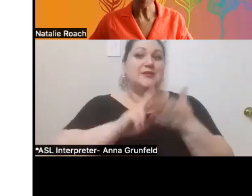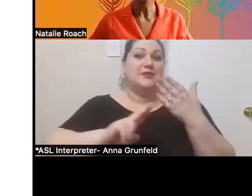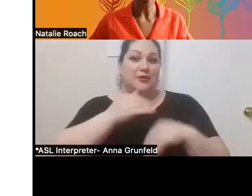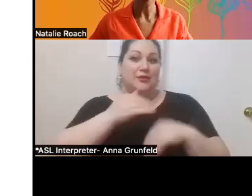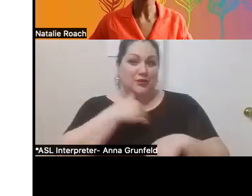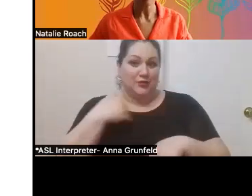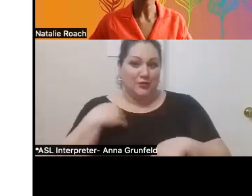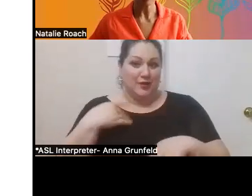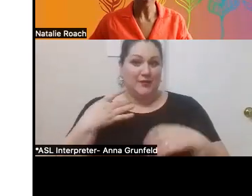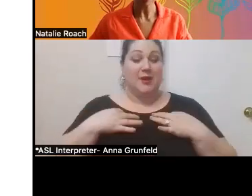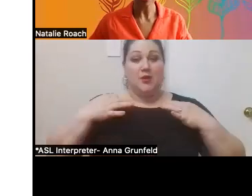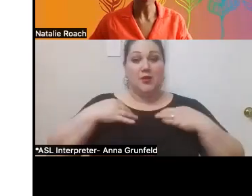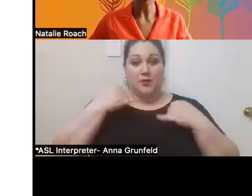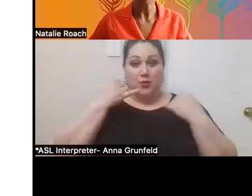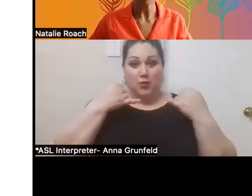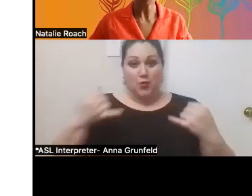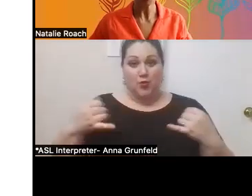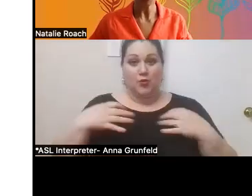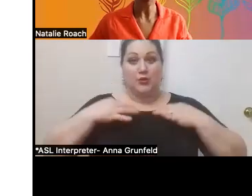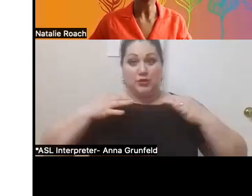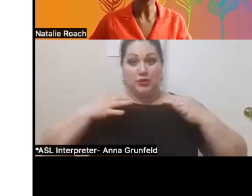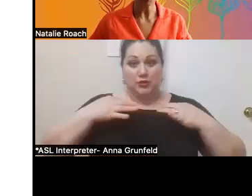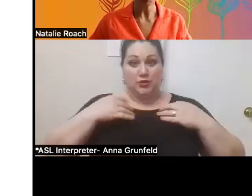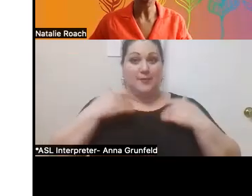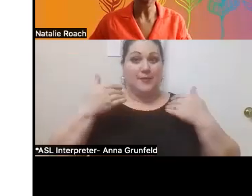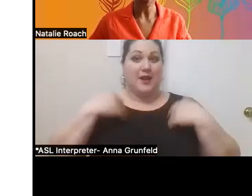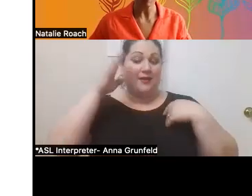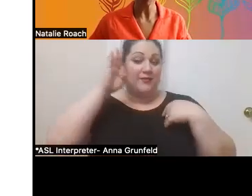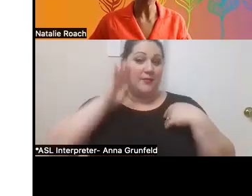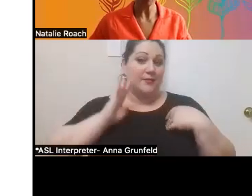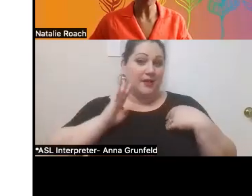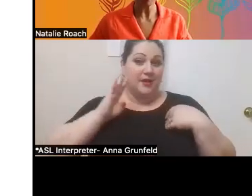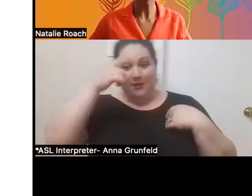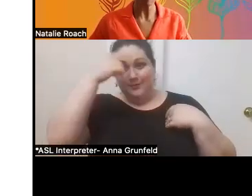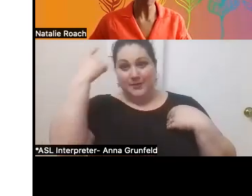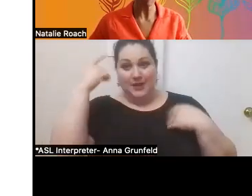I have black hair that is pulled up into a ballerina type bun.